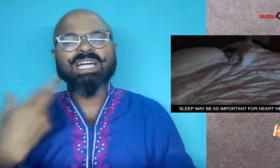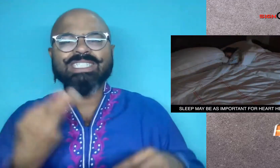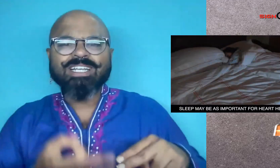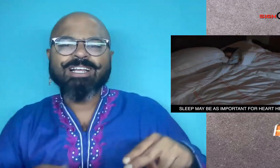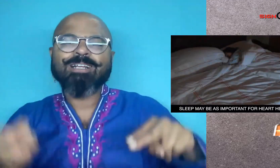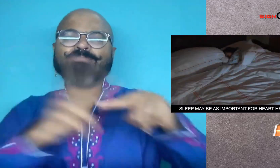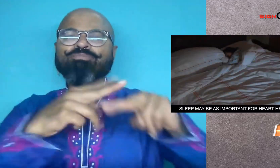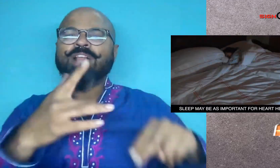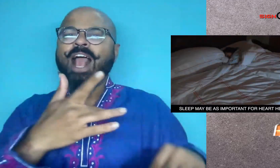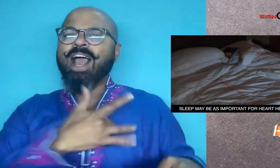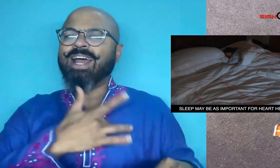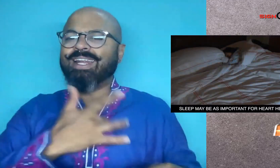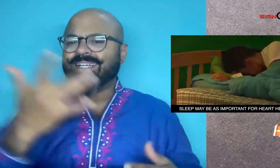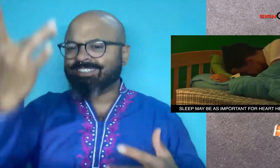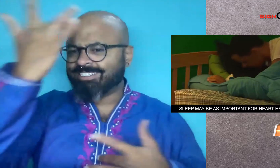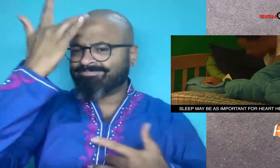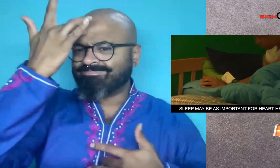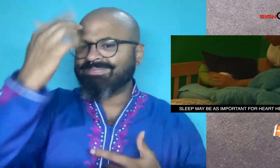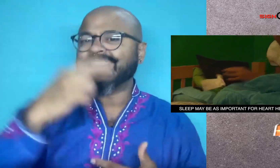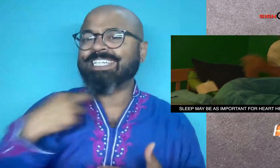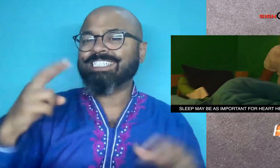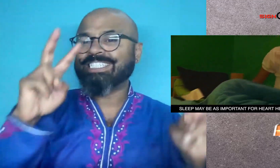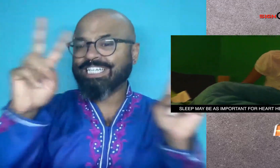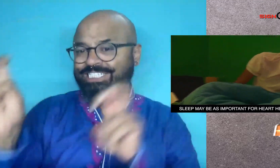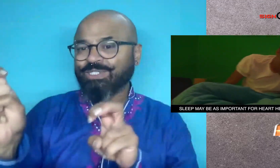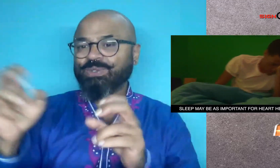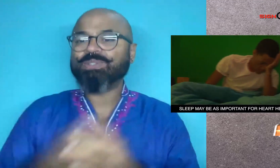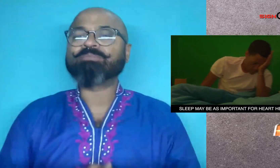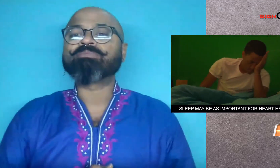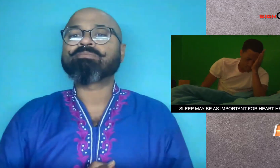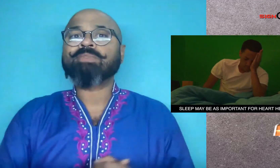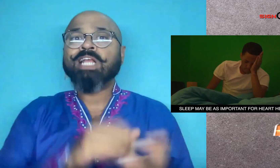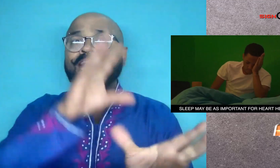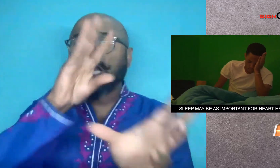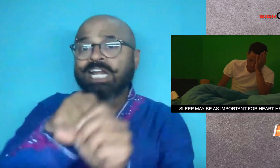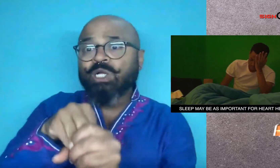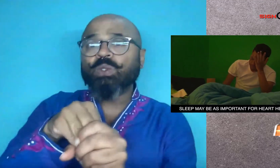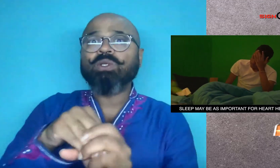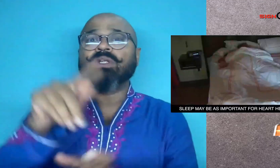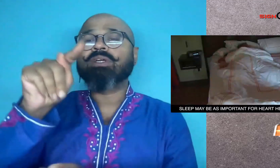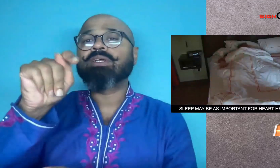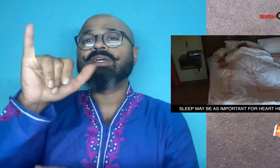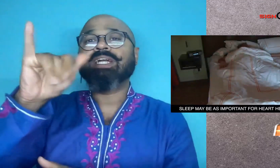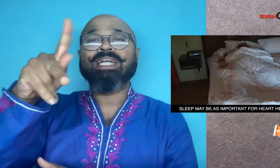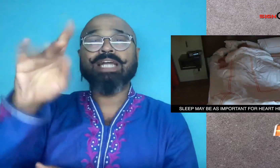who sleep less than seven-hours per night have an increased risk of heart disease risk